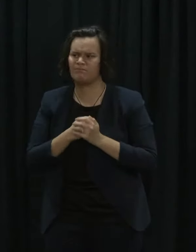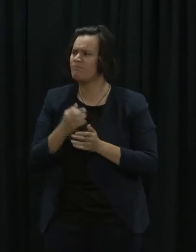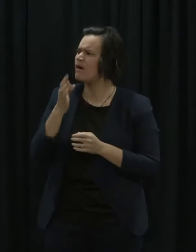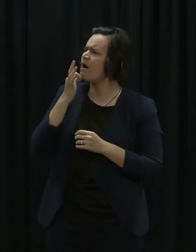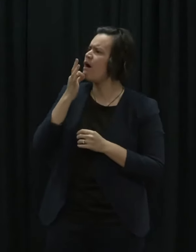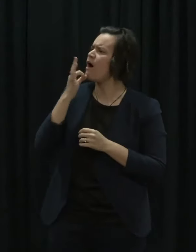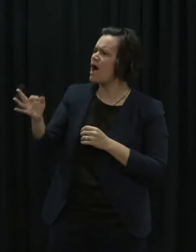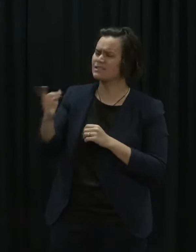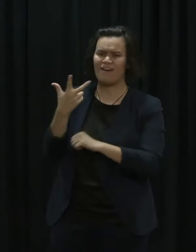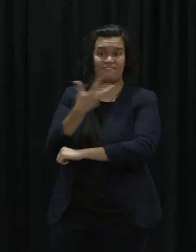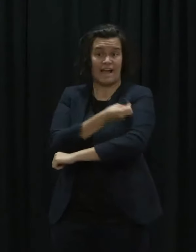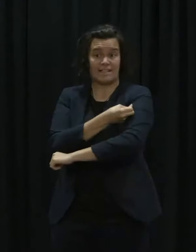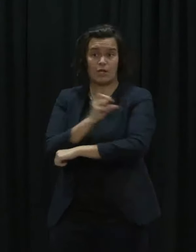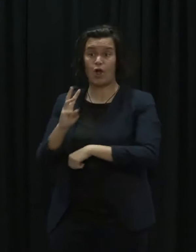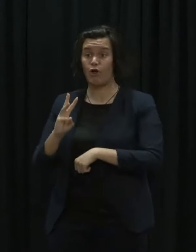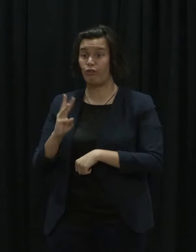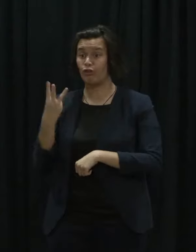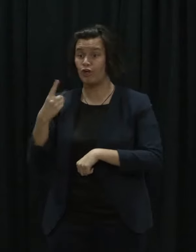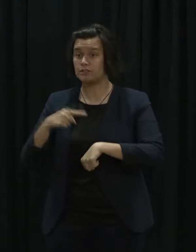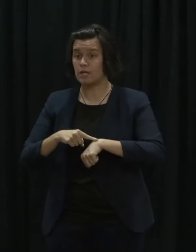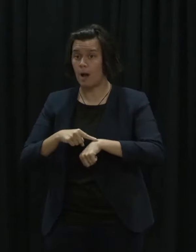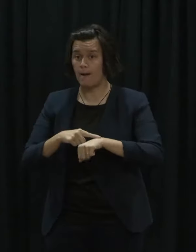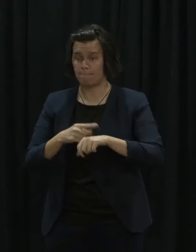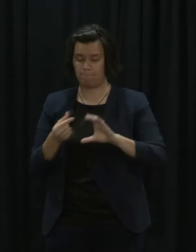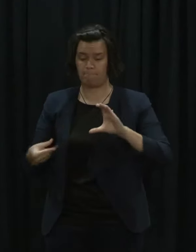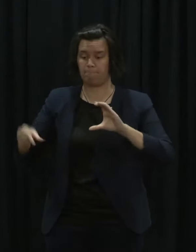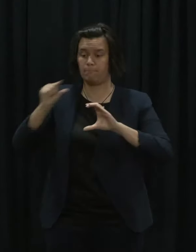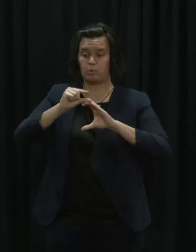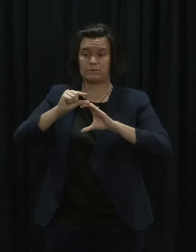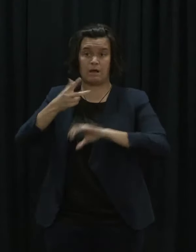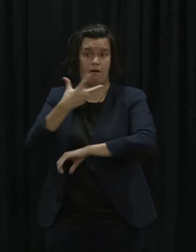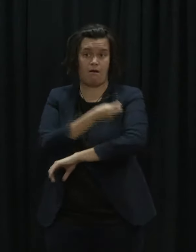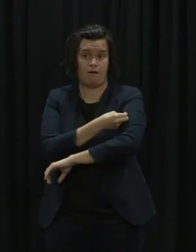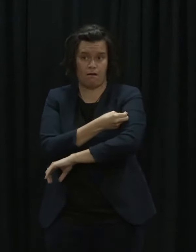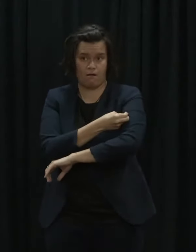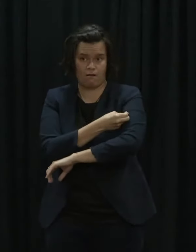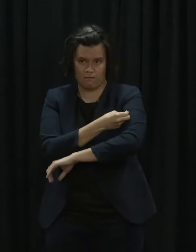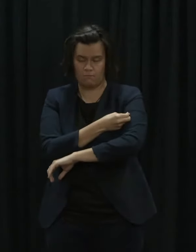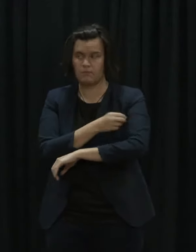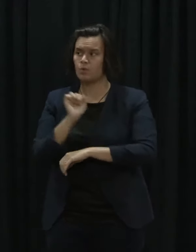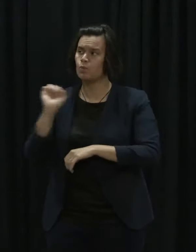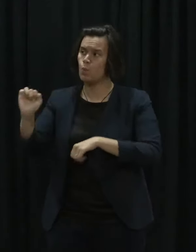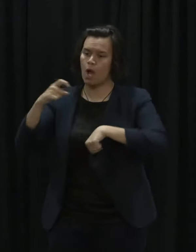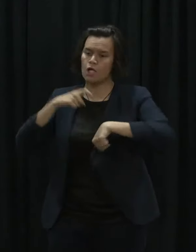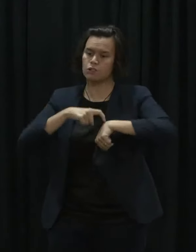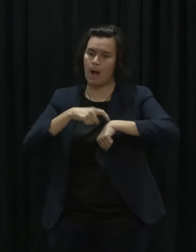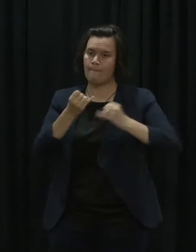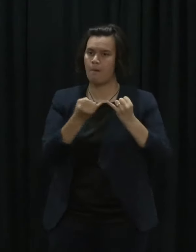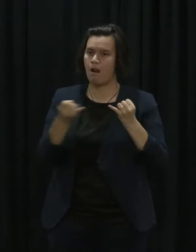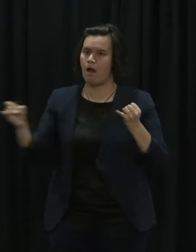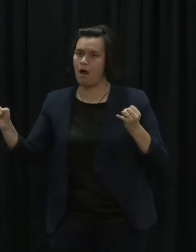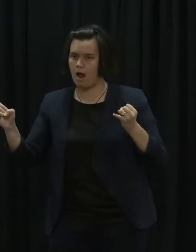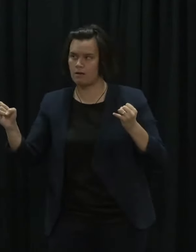we will be fully implemented by that point. Is the only chance of the